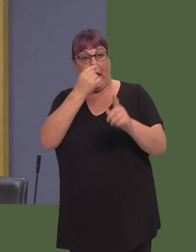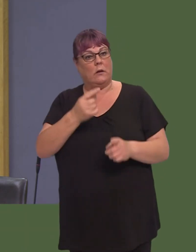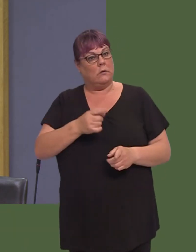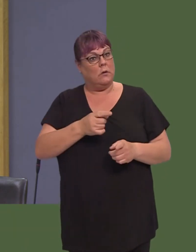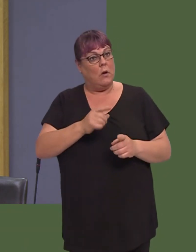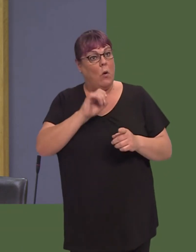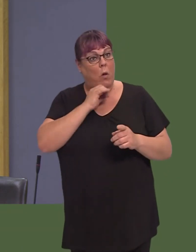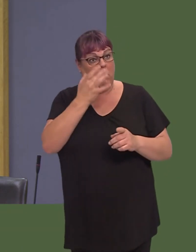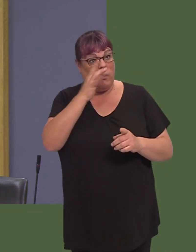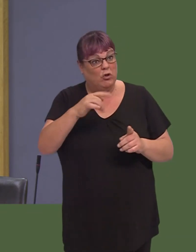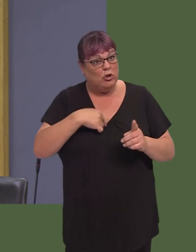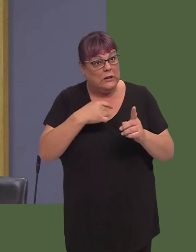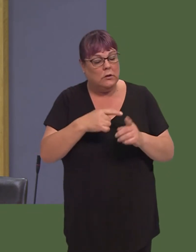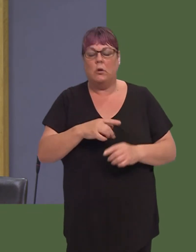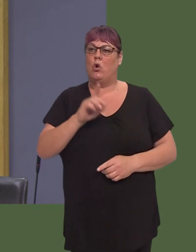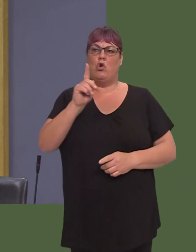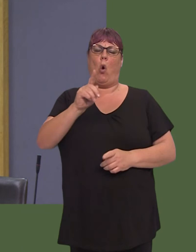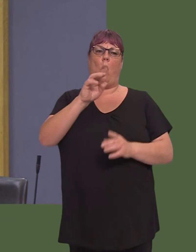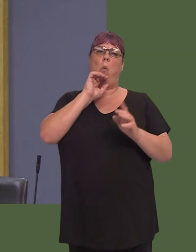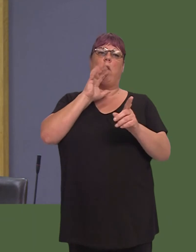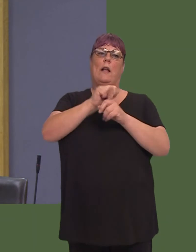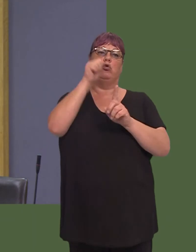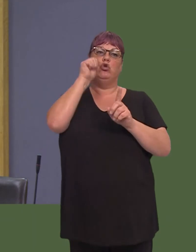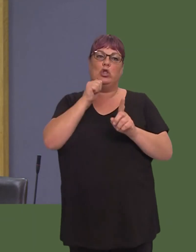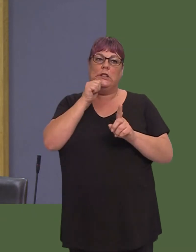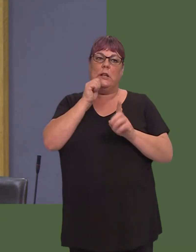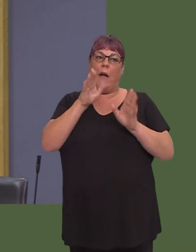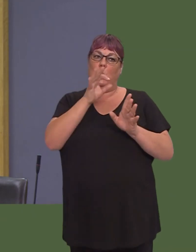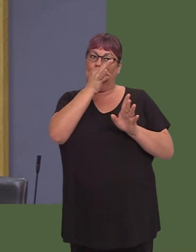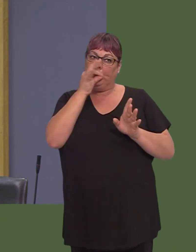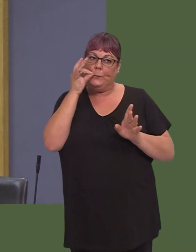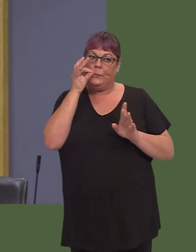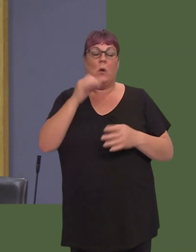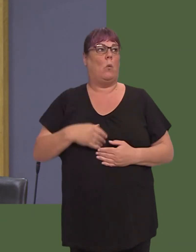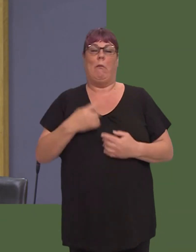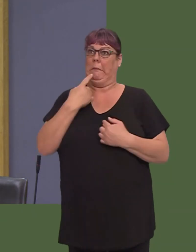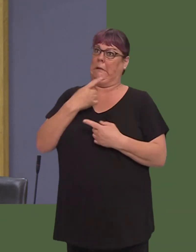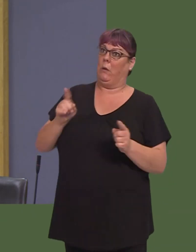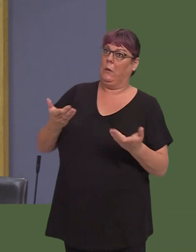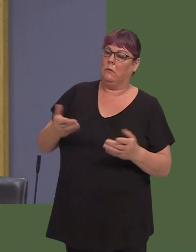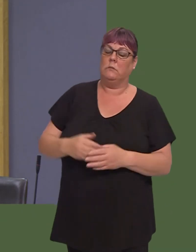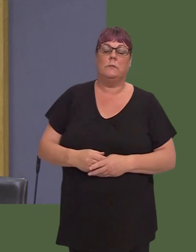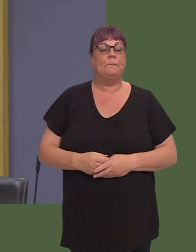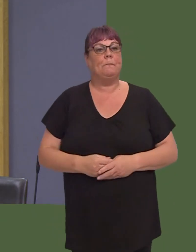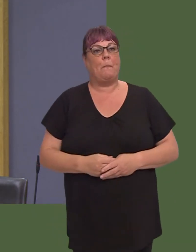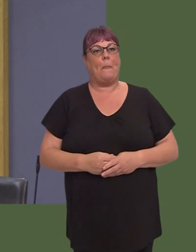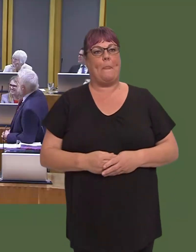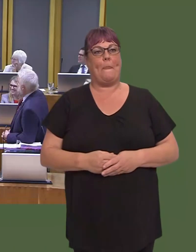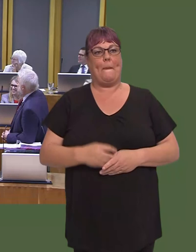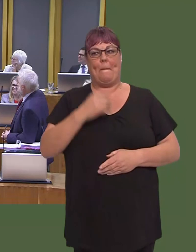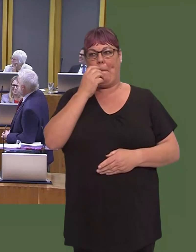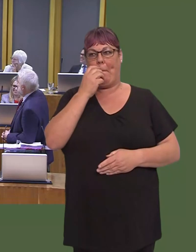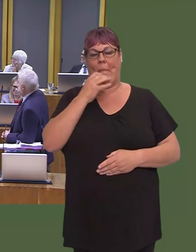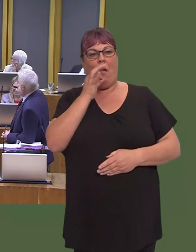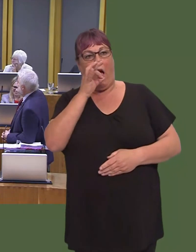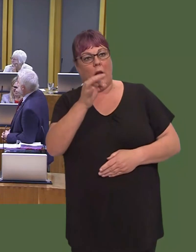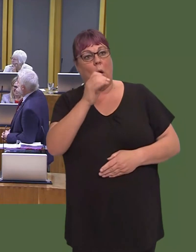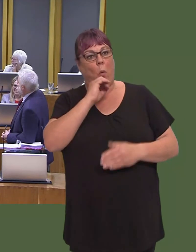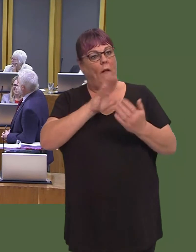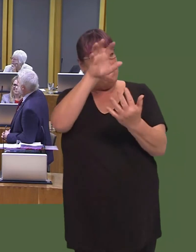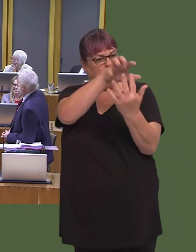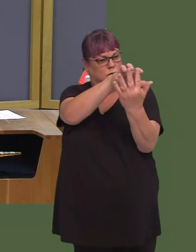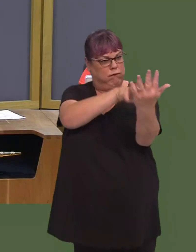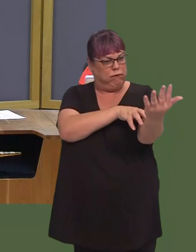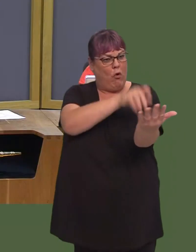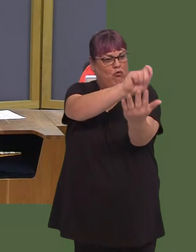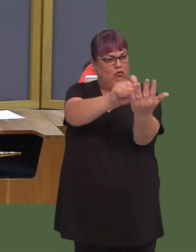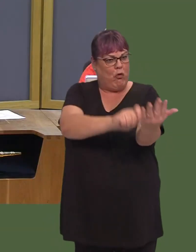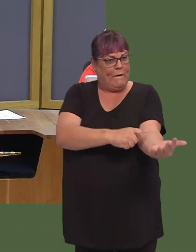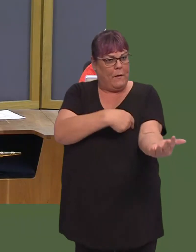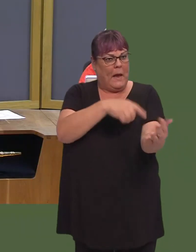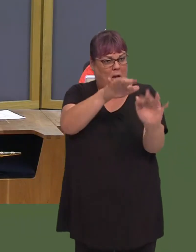be a deal.' That's changed. I don't like the idea of a second referendum